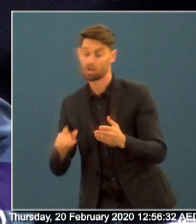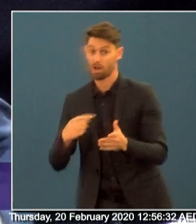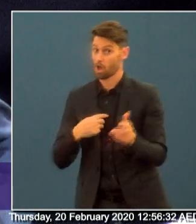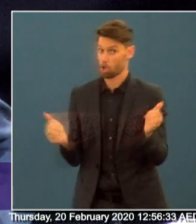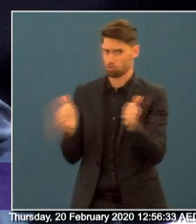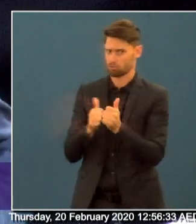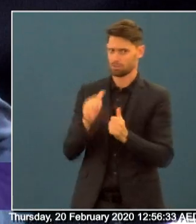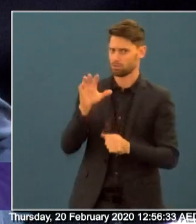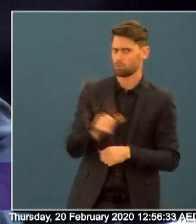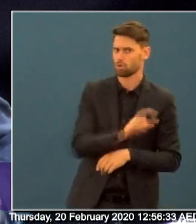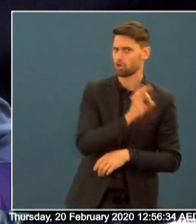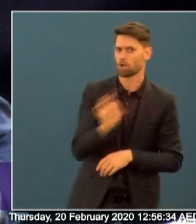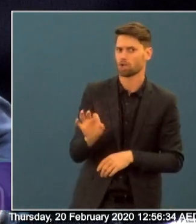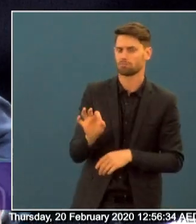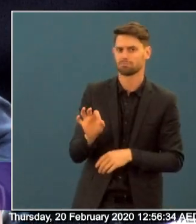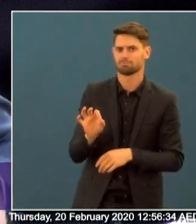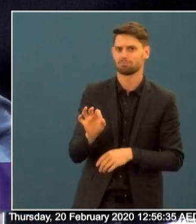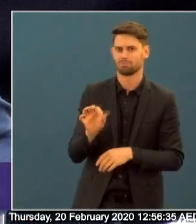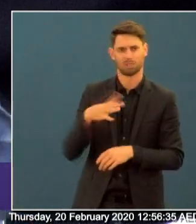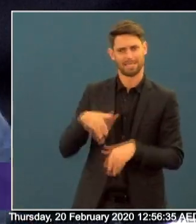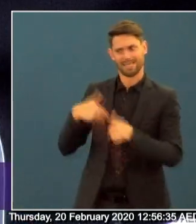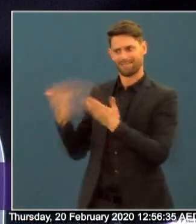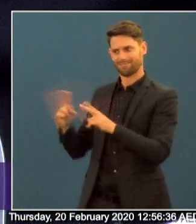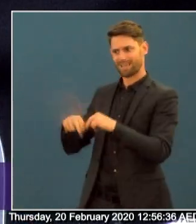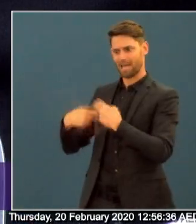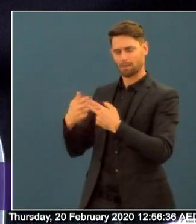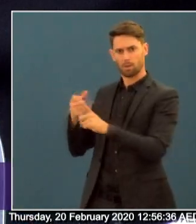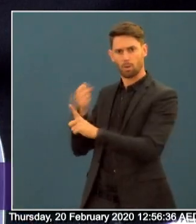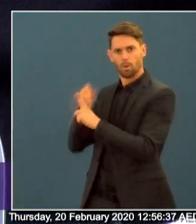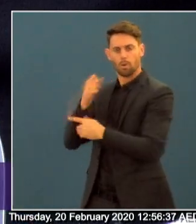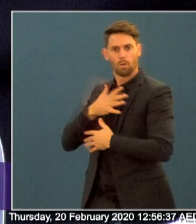people. We saw an echo of this in the data we analysed.